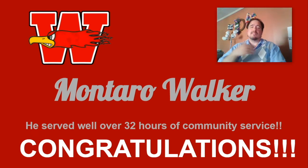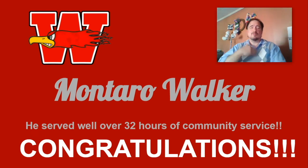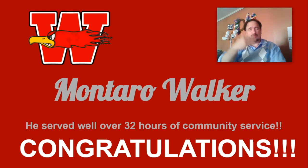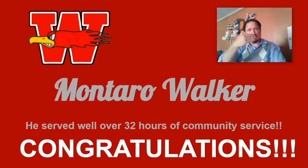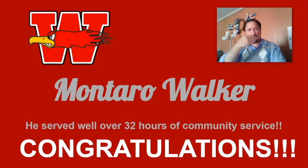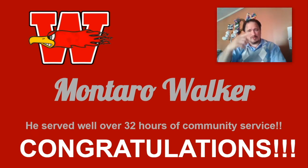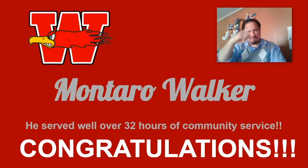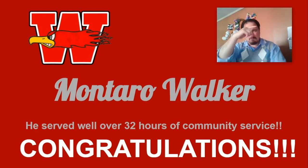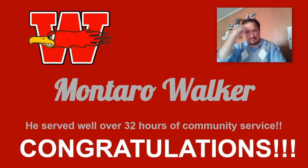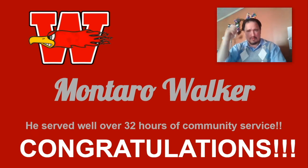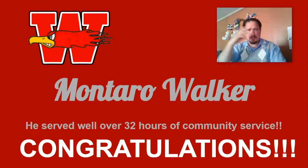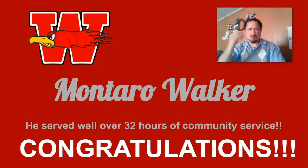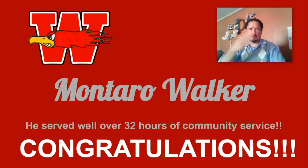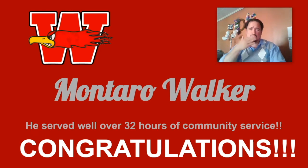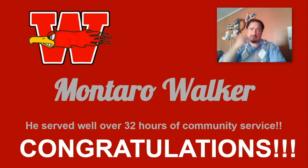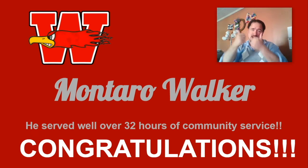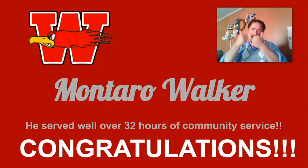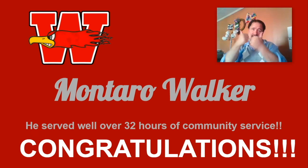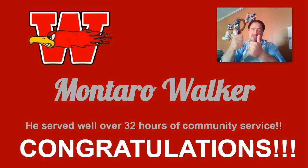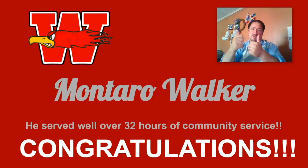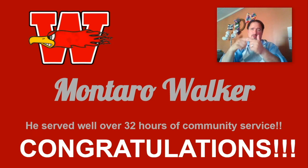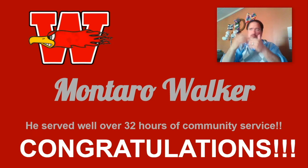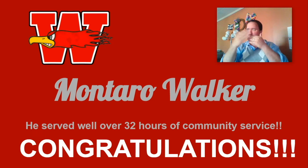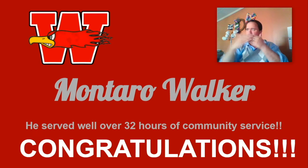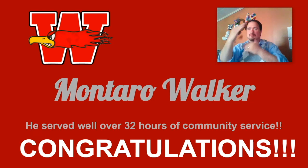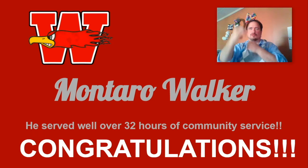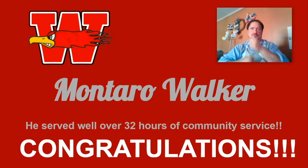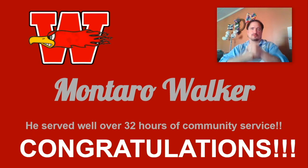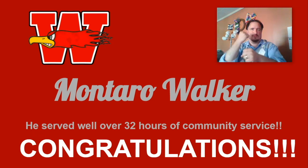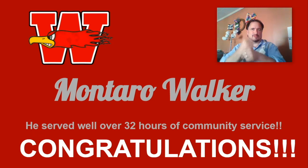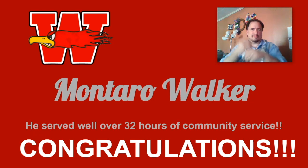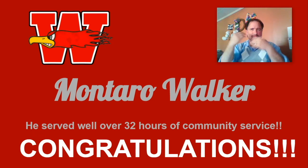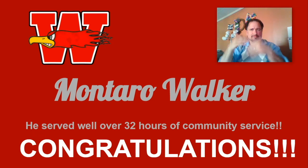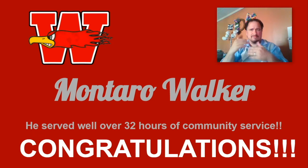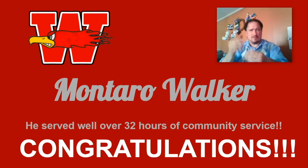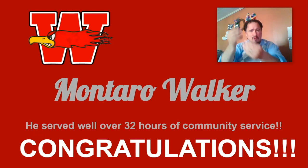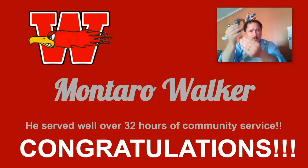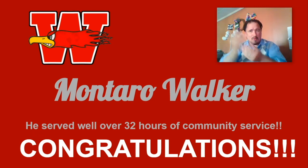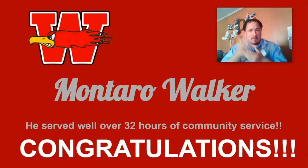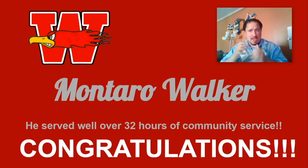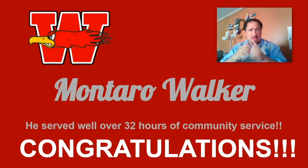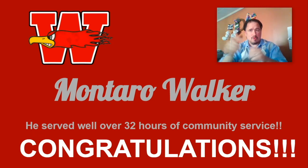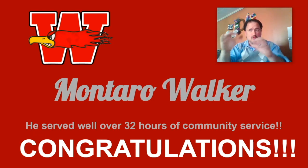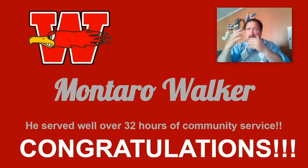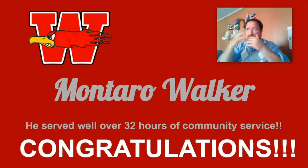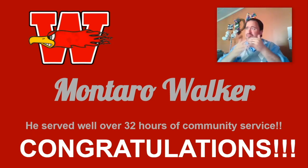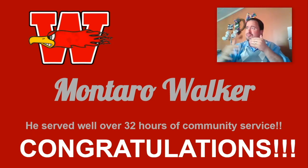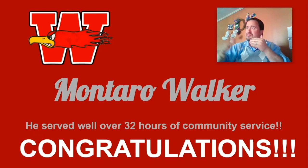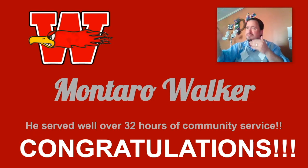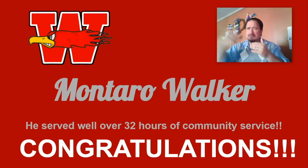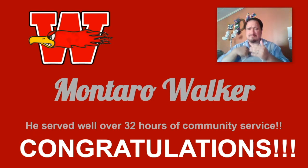I hope you all have a good Summer, and good years ahead of you! Please let me know what you're doing in the future.